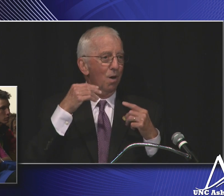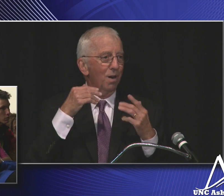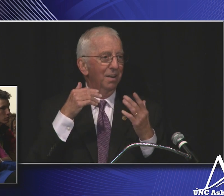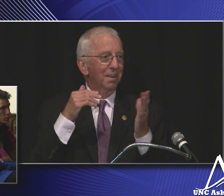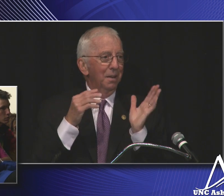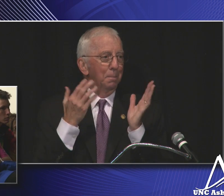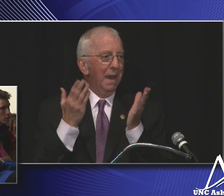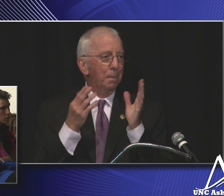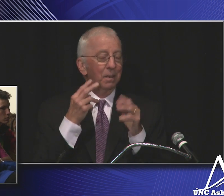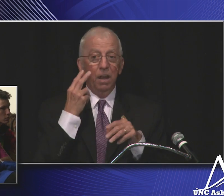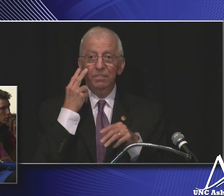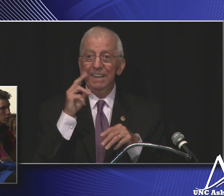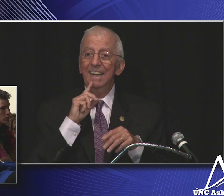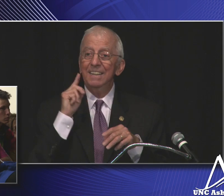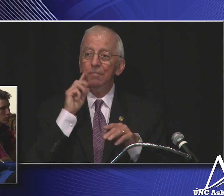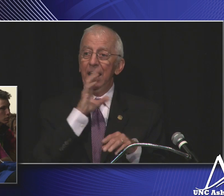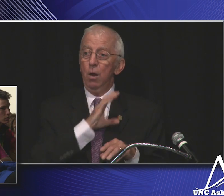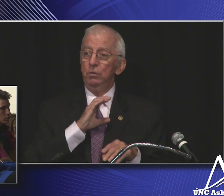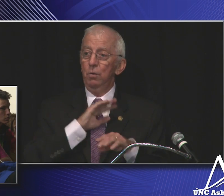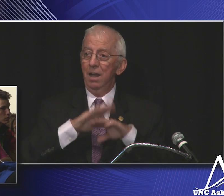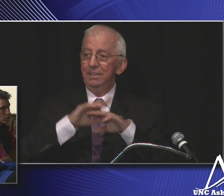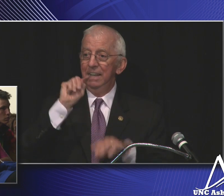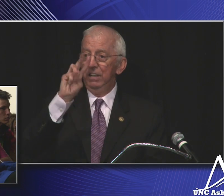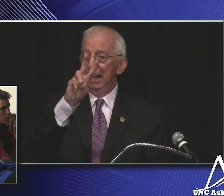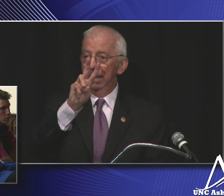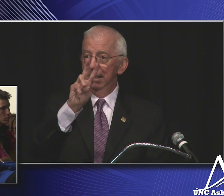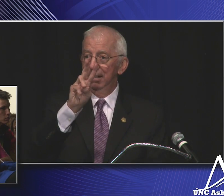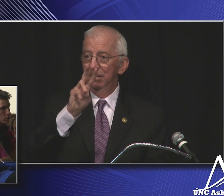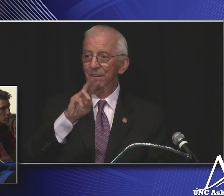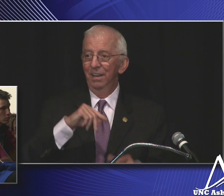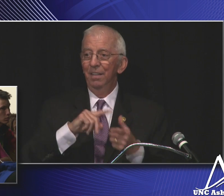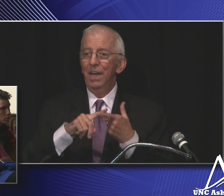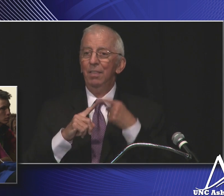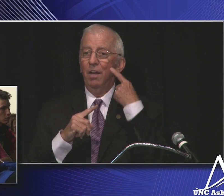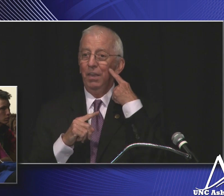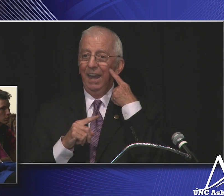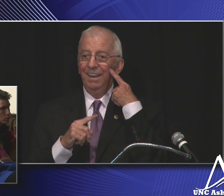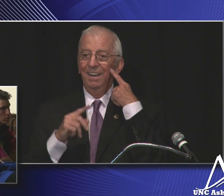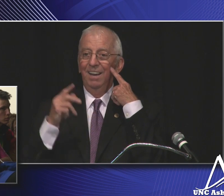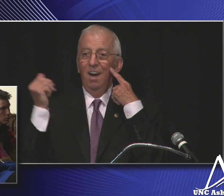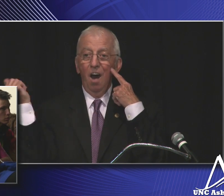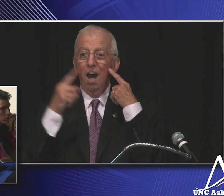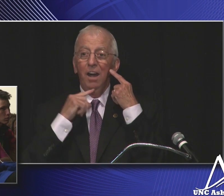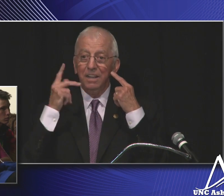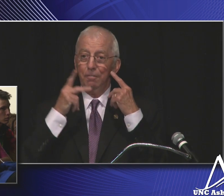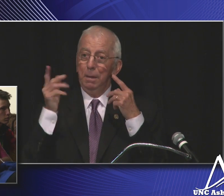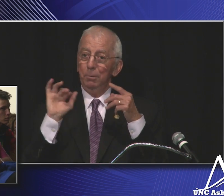Or maybe they'll see a deaf character on TV. Then they'll think all deaf people are